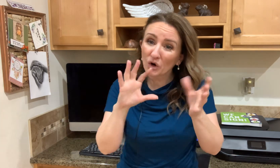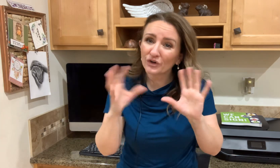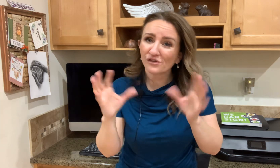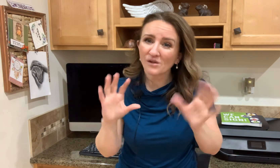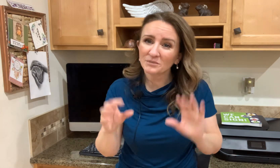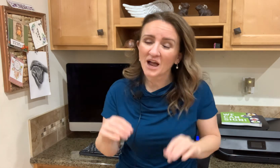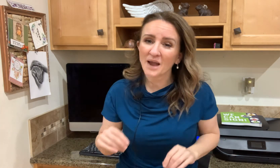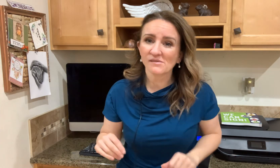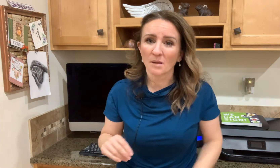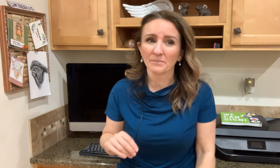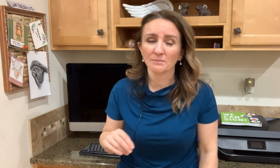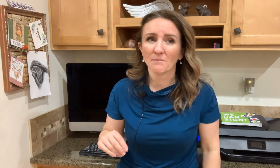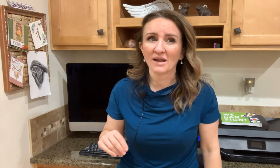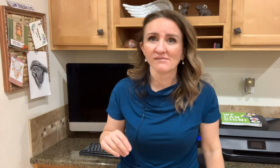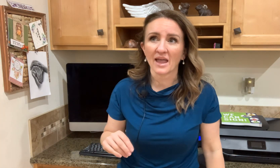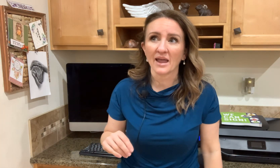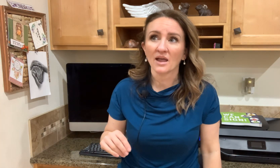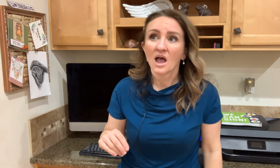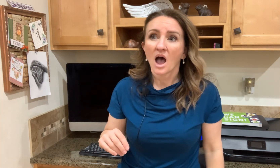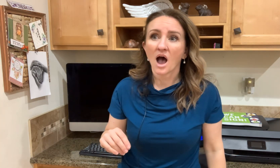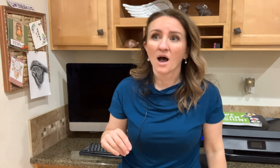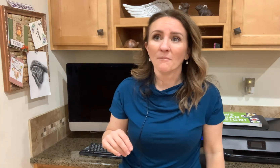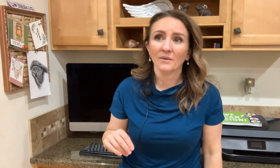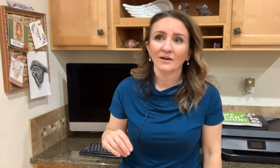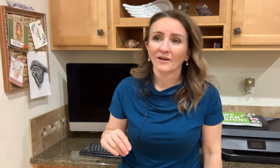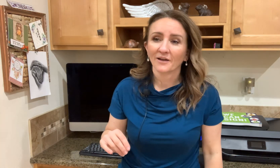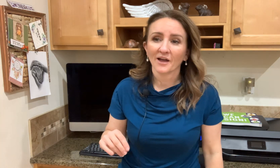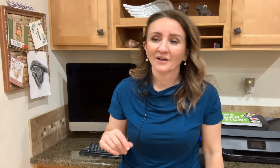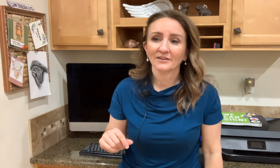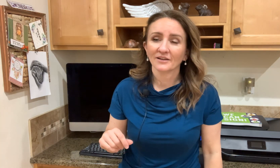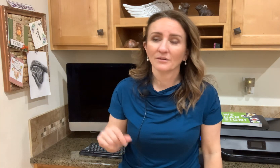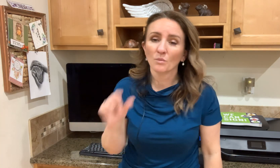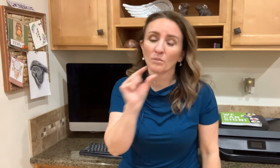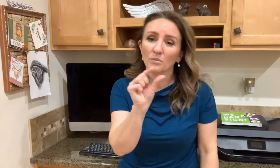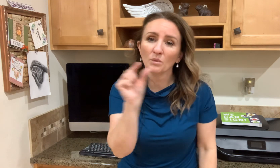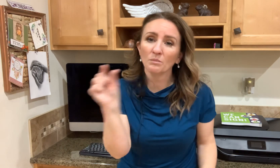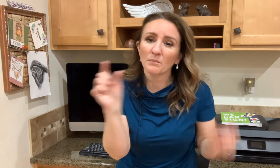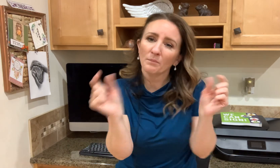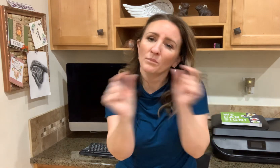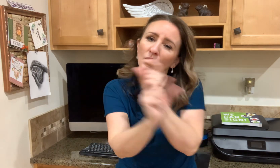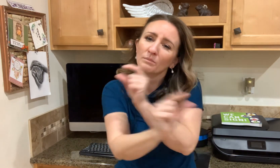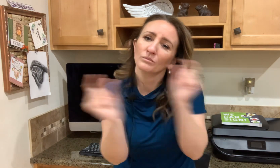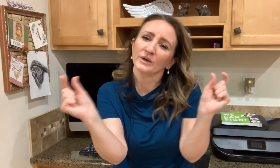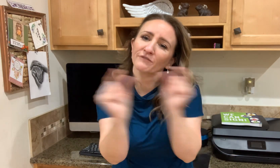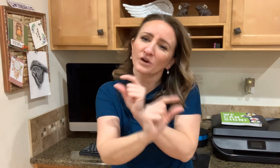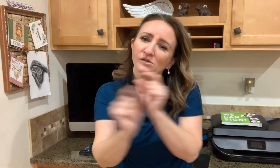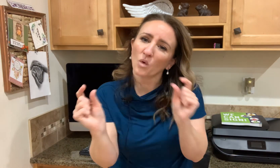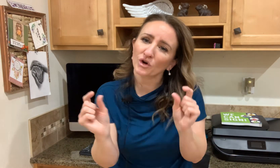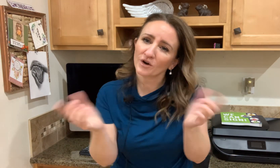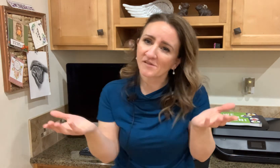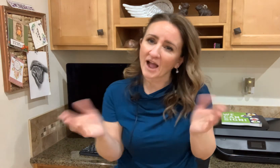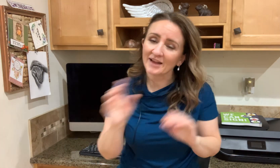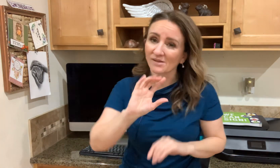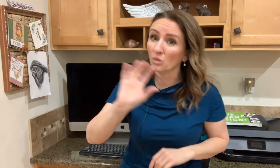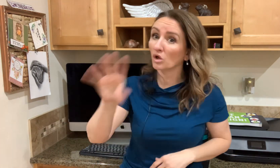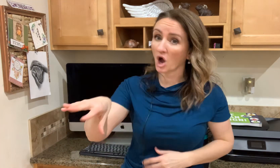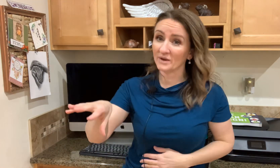sometimes some people, we reverse the order of signs, and we'll go into